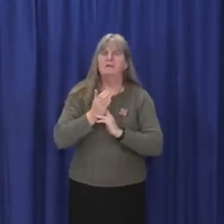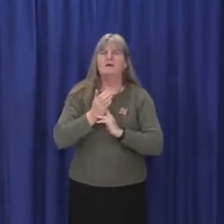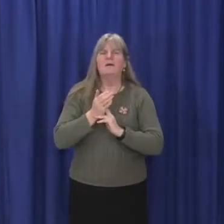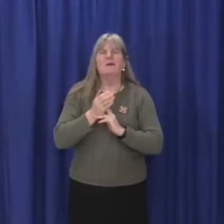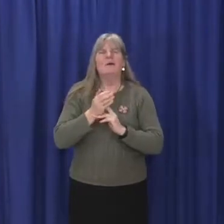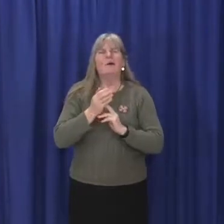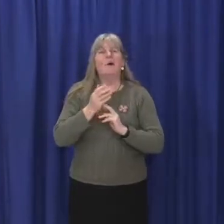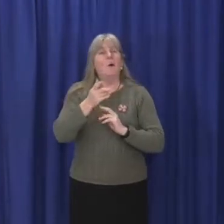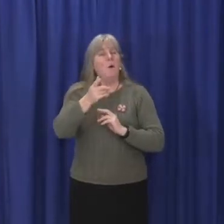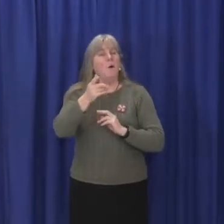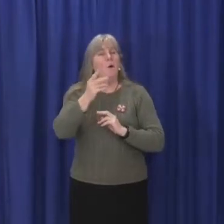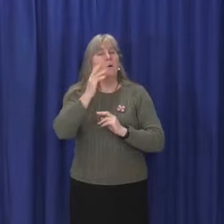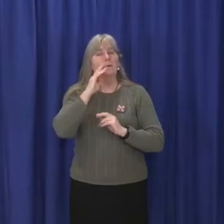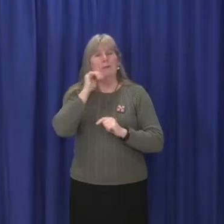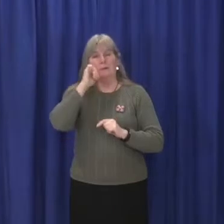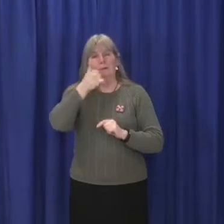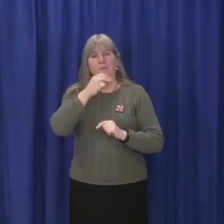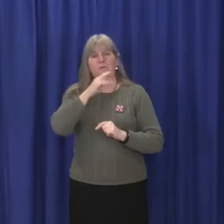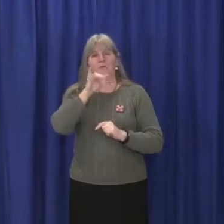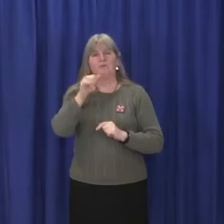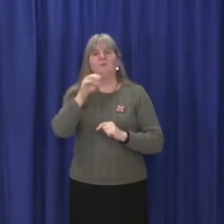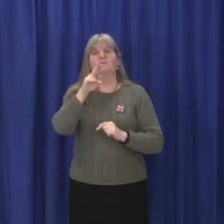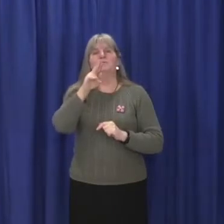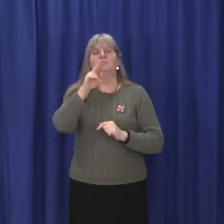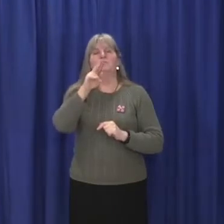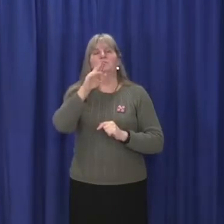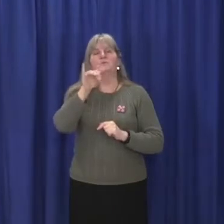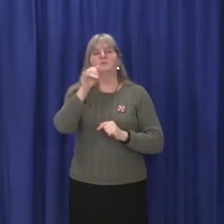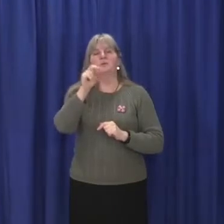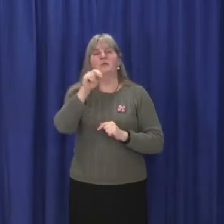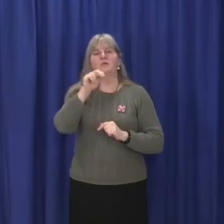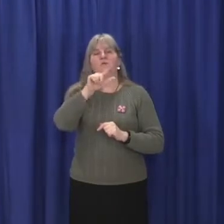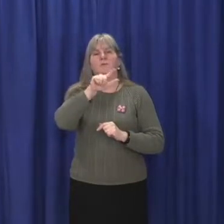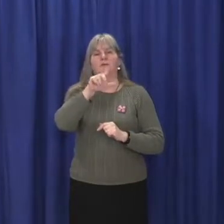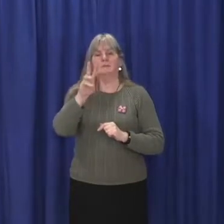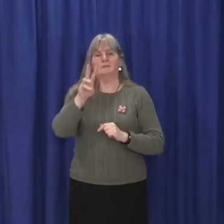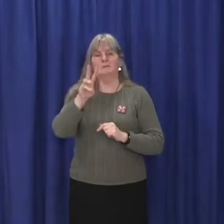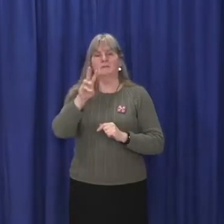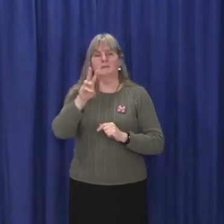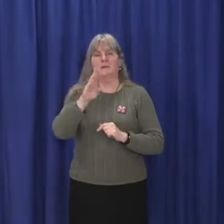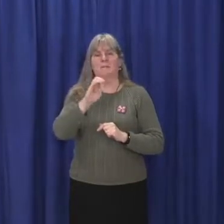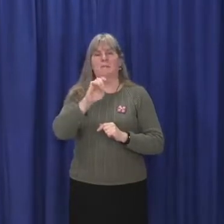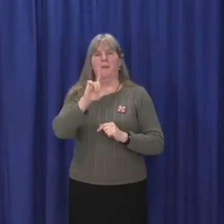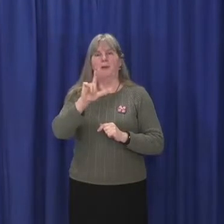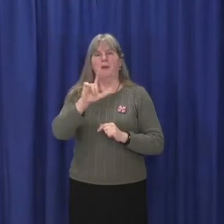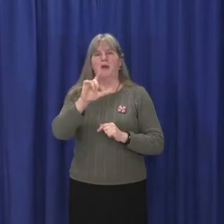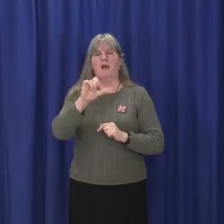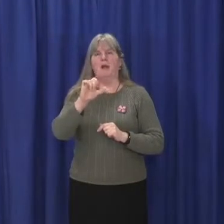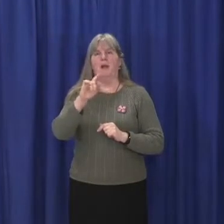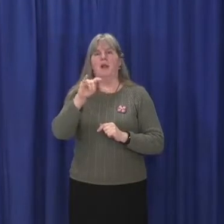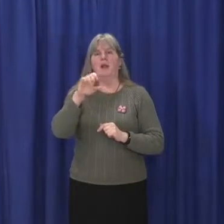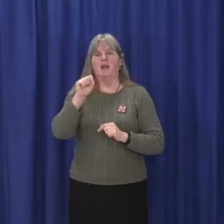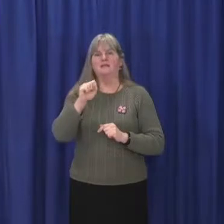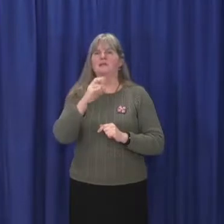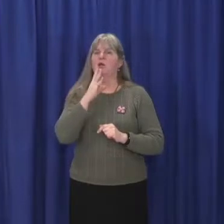that tomorrow, January 26th, is Bell Let's Talk Day, a day to destigmatize